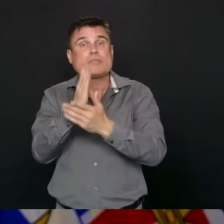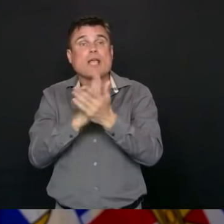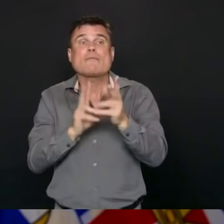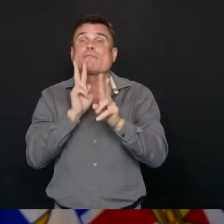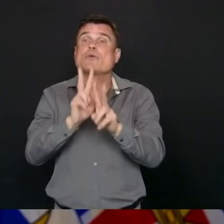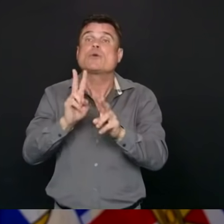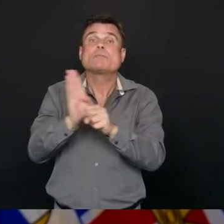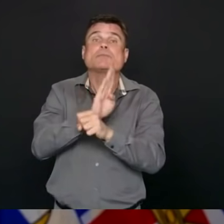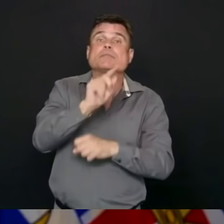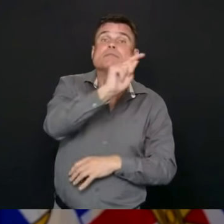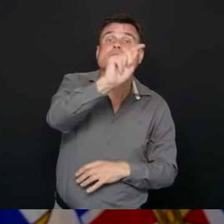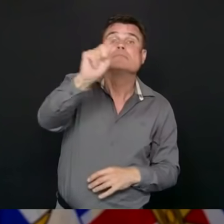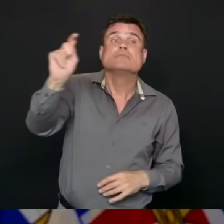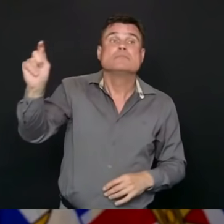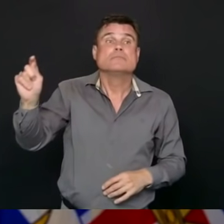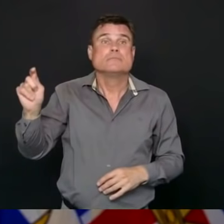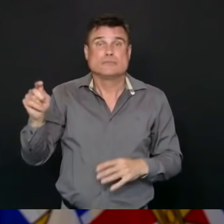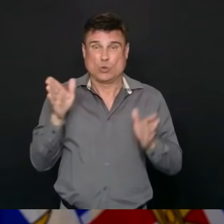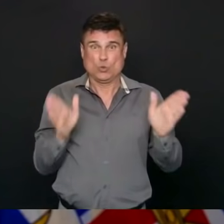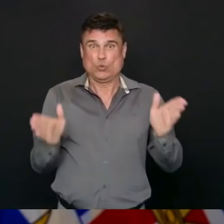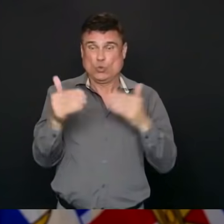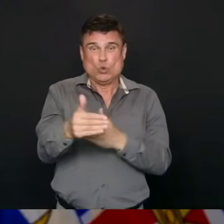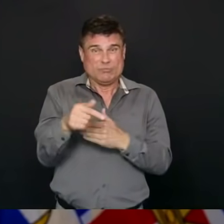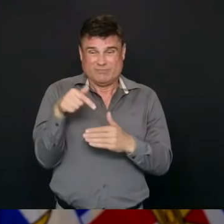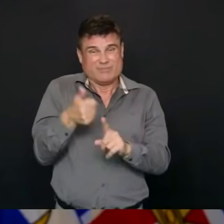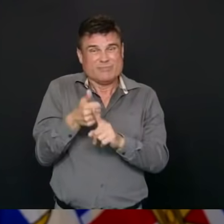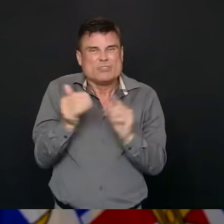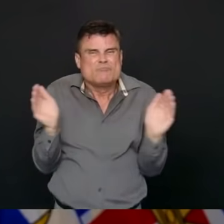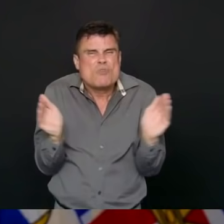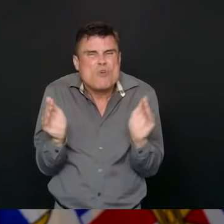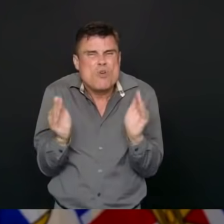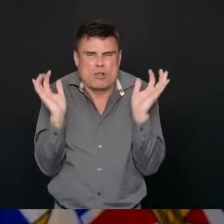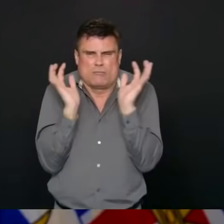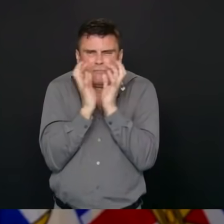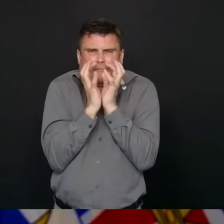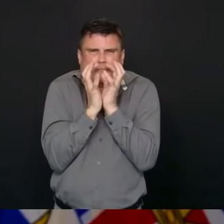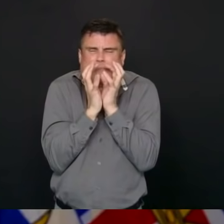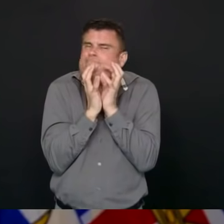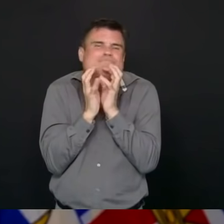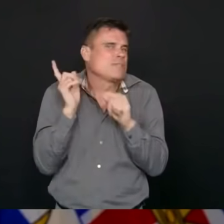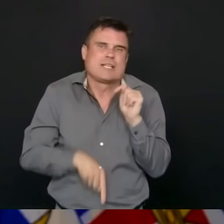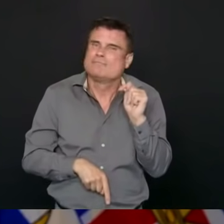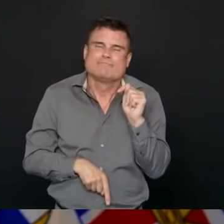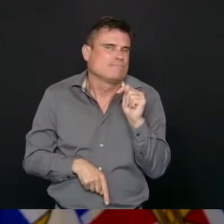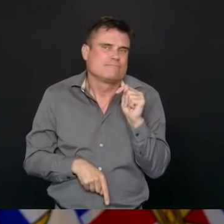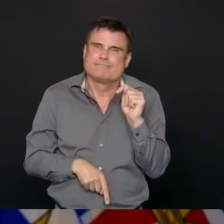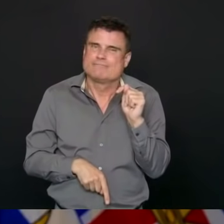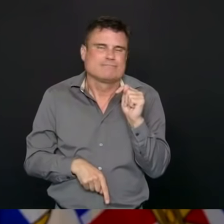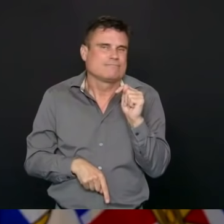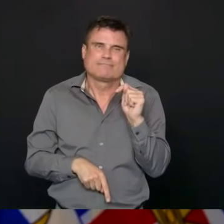funeral homes, it might be limited to immediate family, 2-5 people,